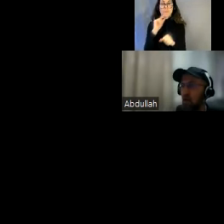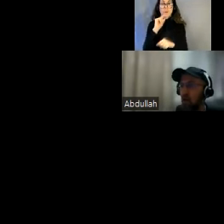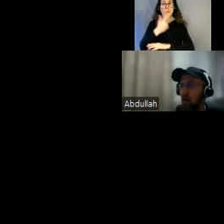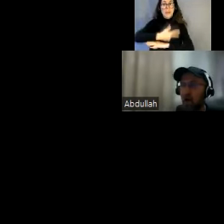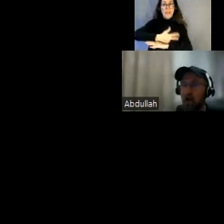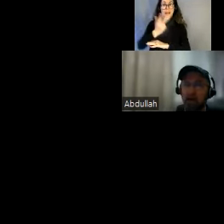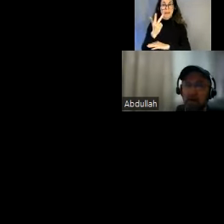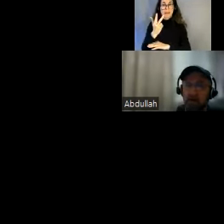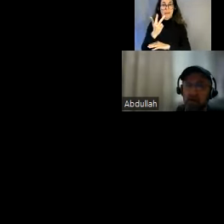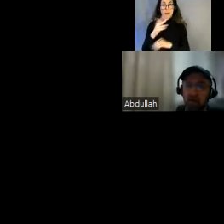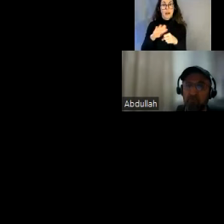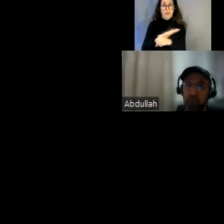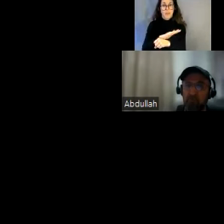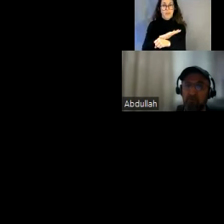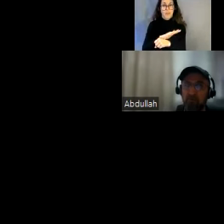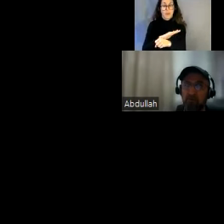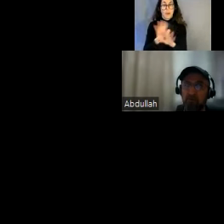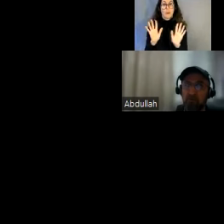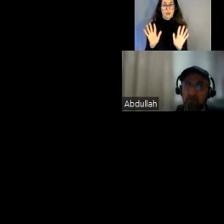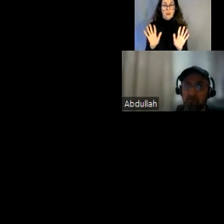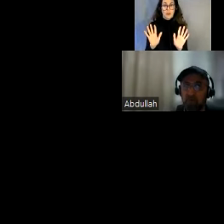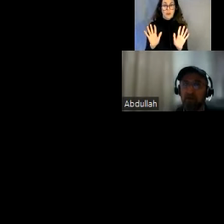workers protection benefit, which is paid infectious